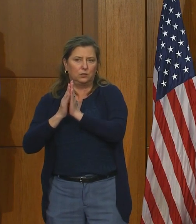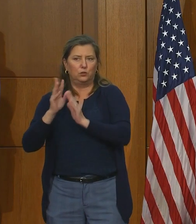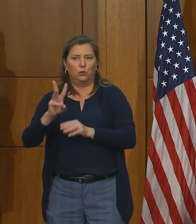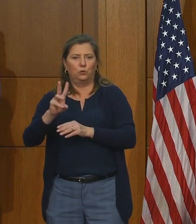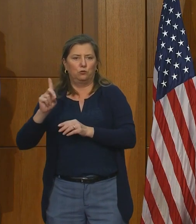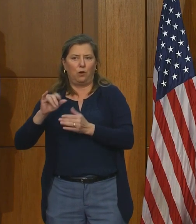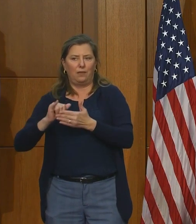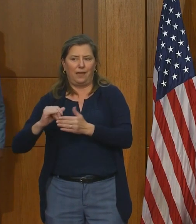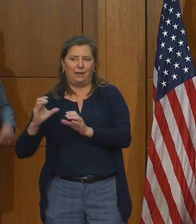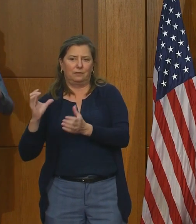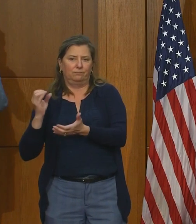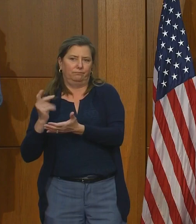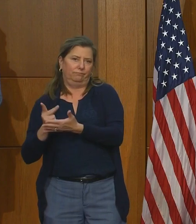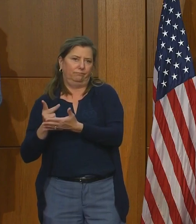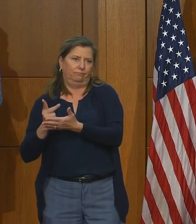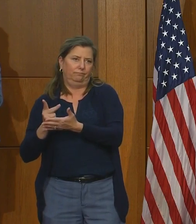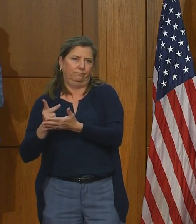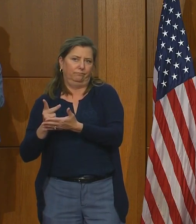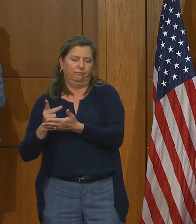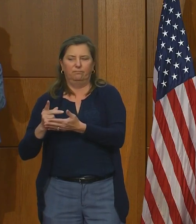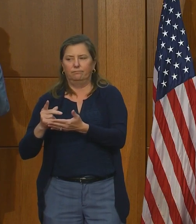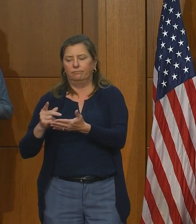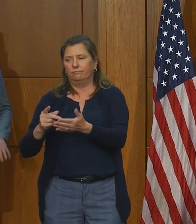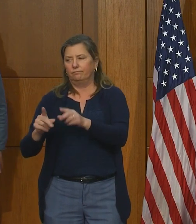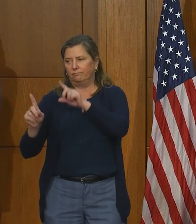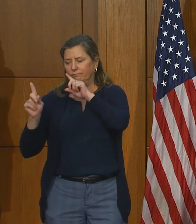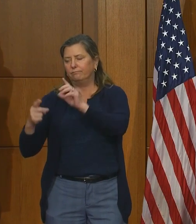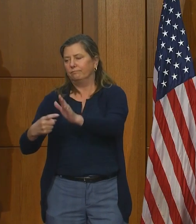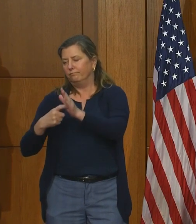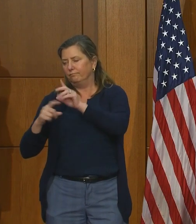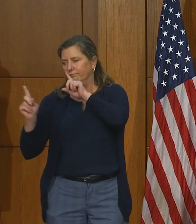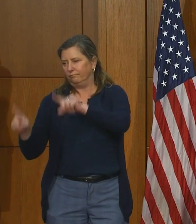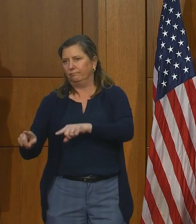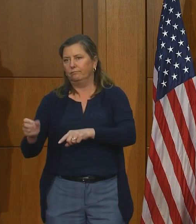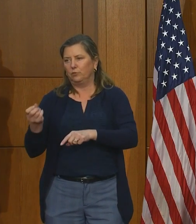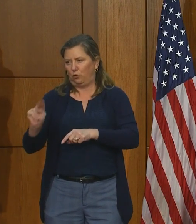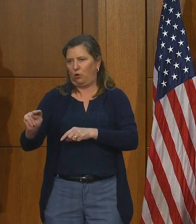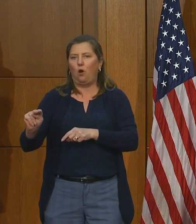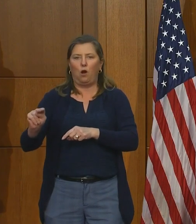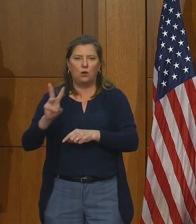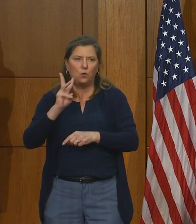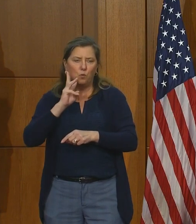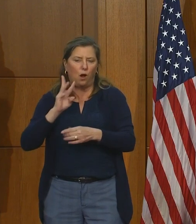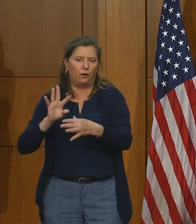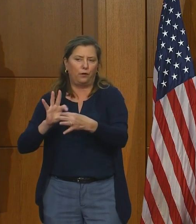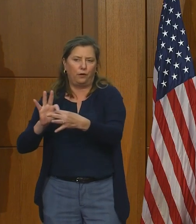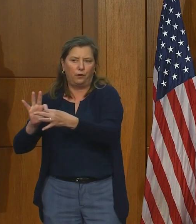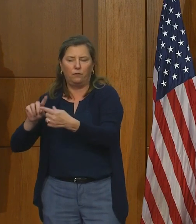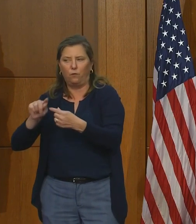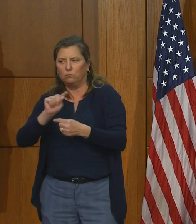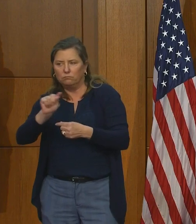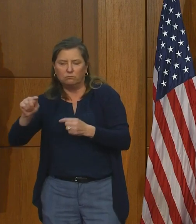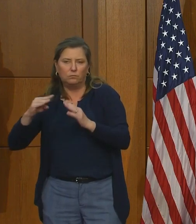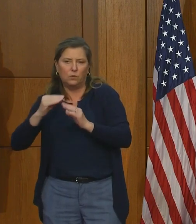PITTSBURGH PETERSBURG'S REQUEST TO RESEND. THE CERTIFICATION I